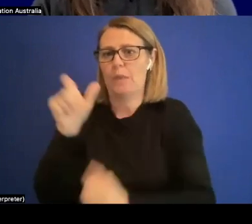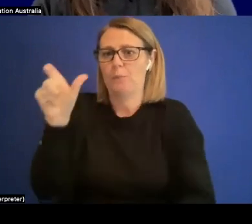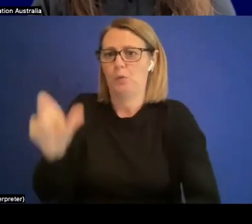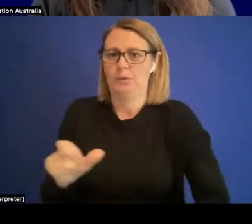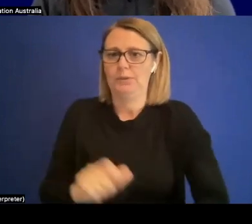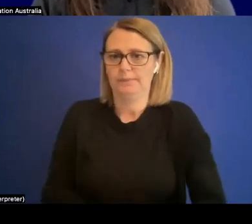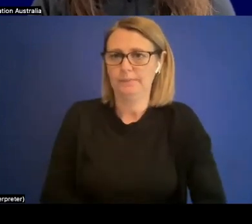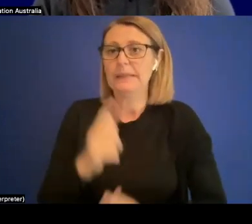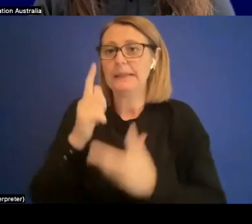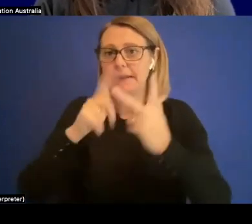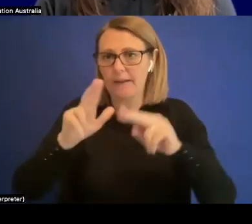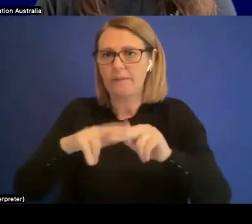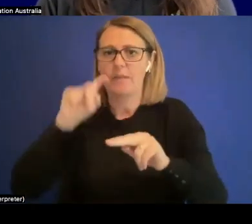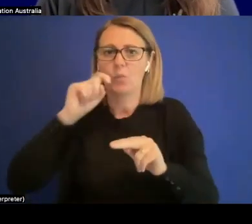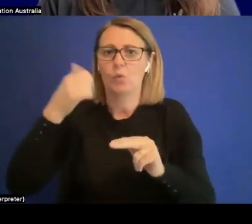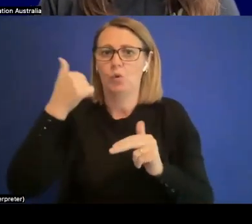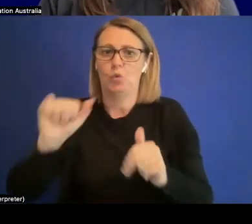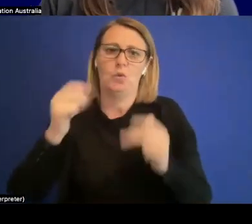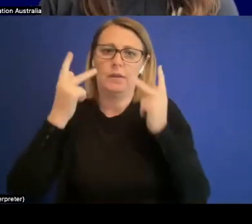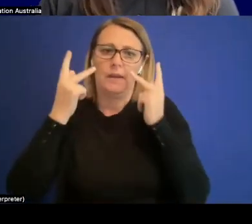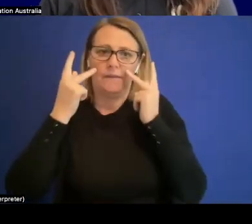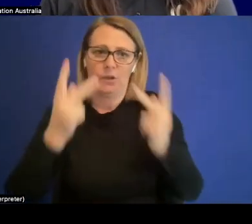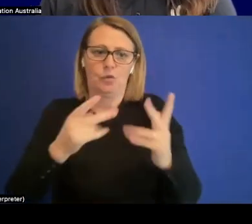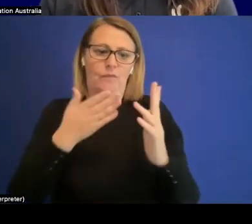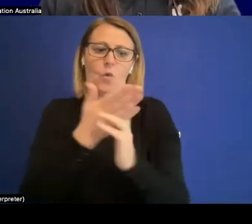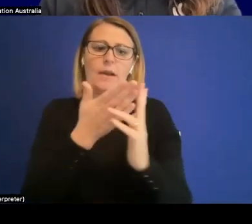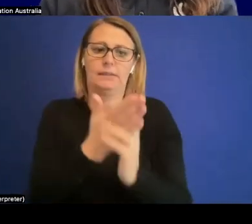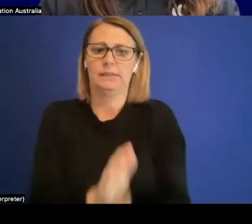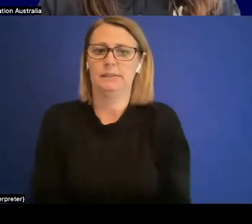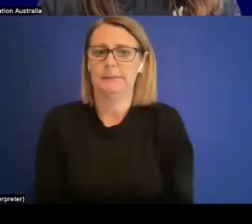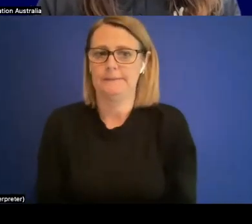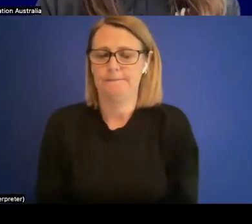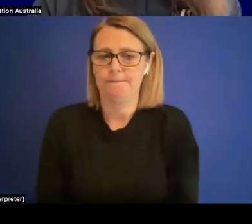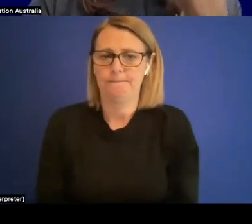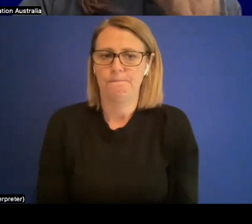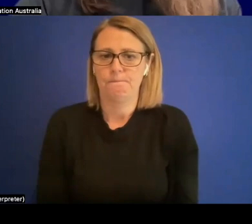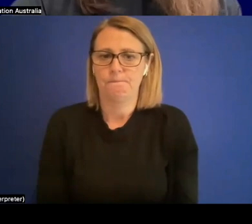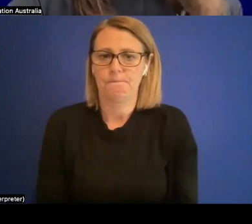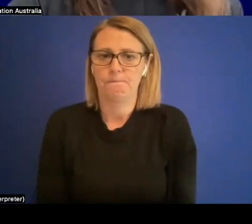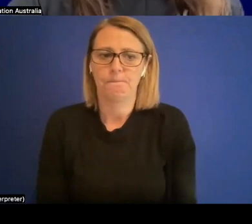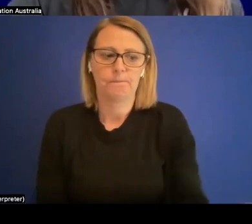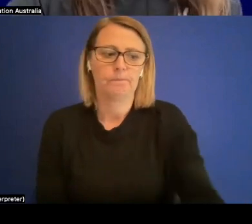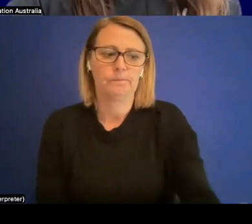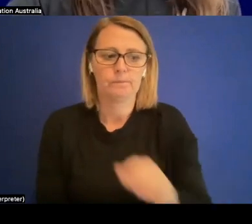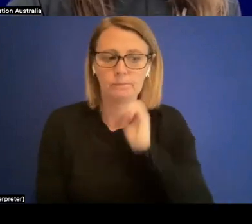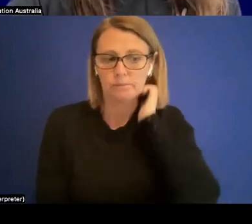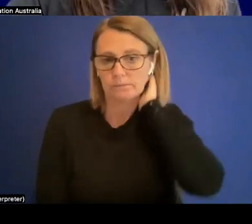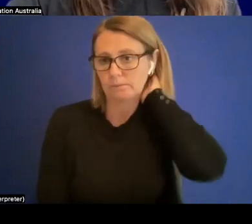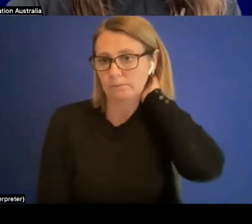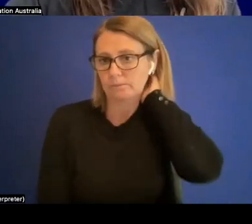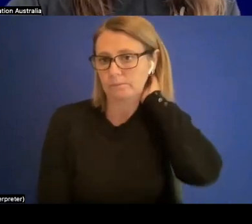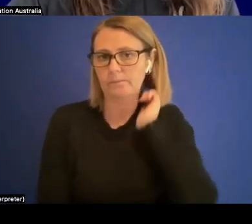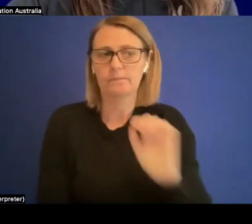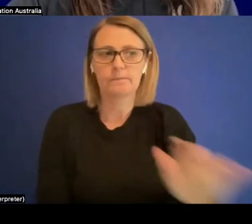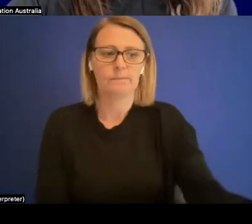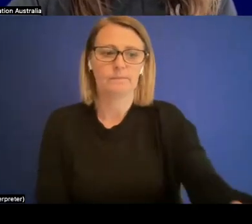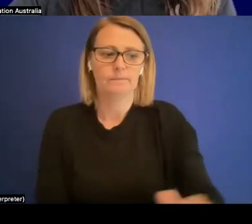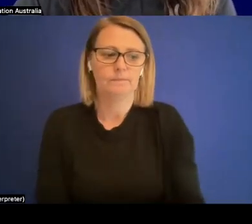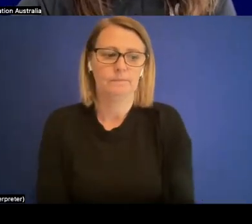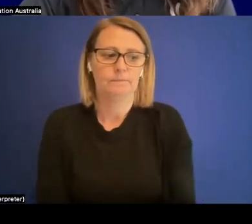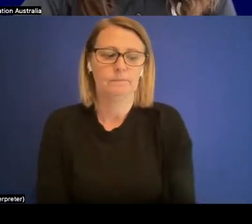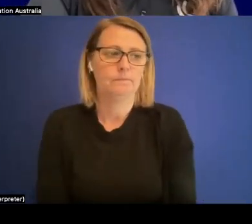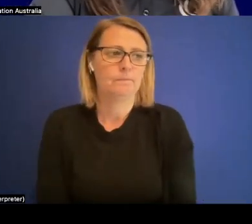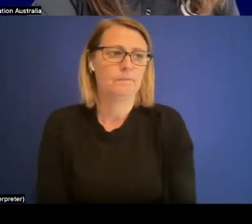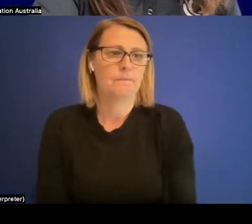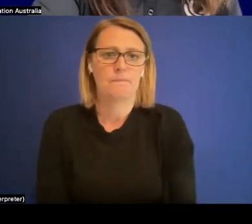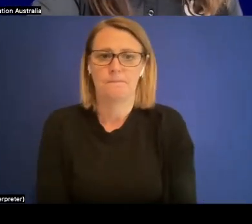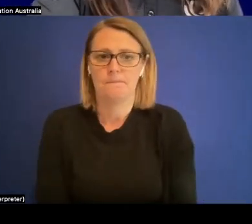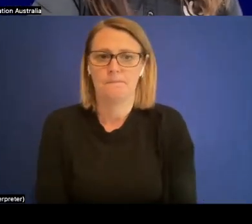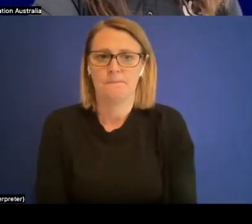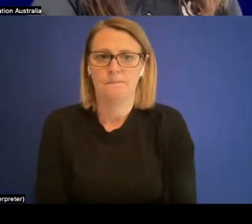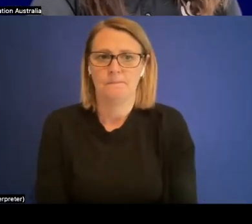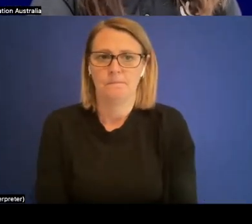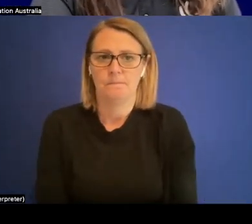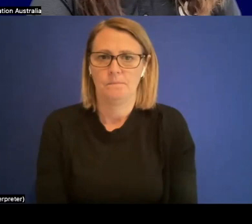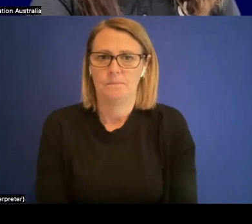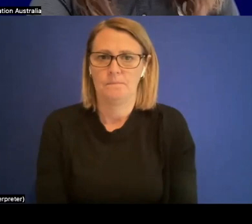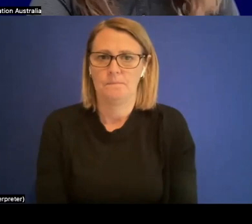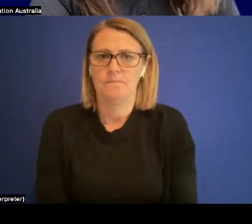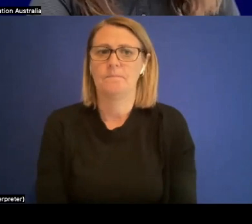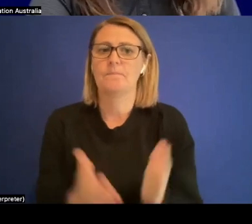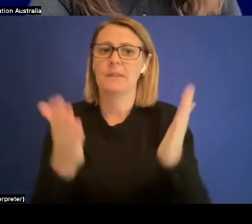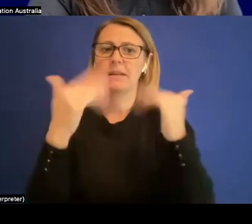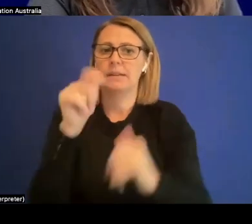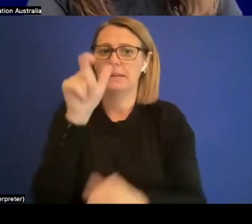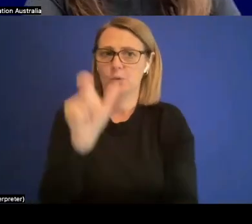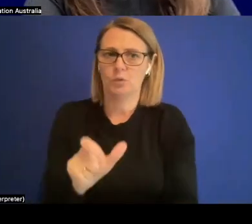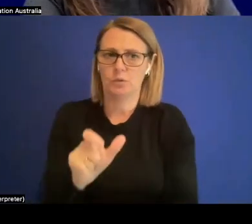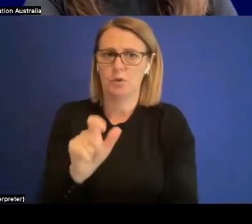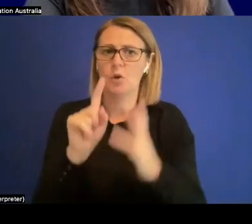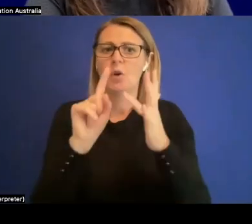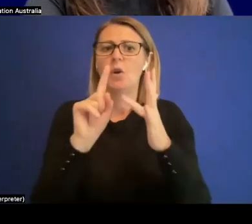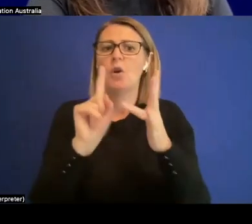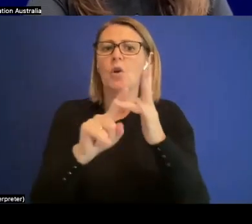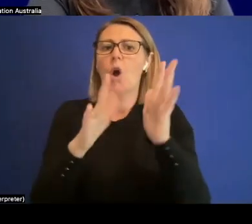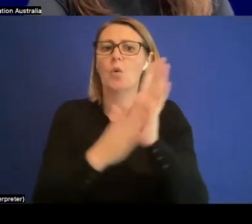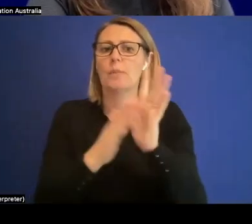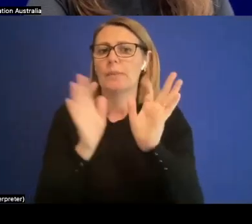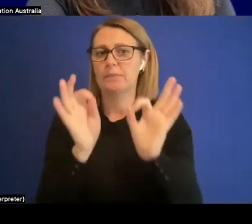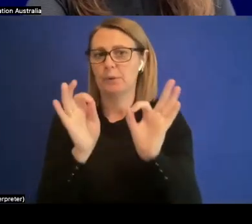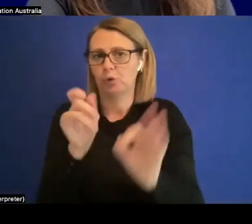going to be using their vision for access. The next team member is the O and M specialist.